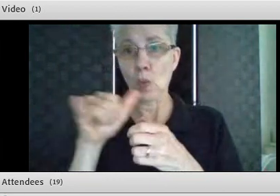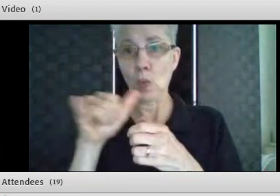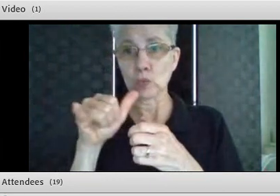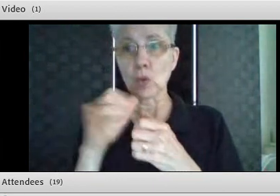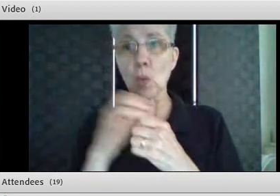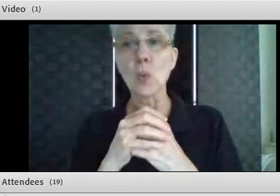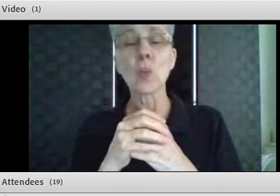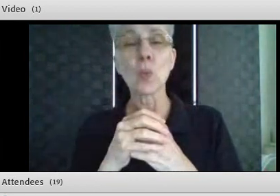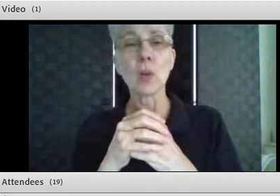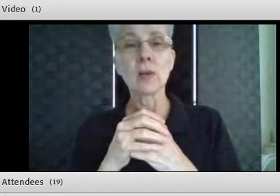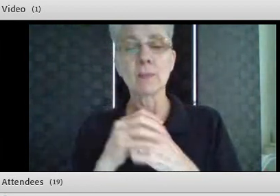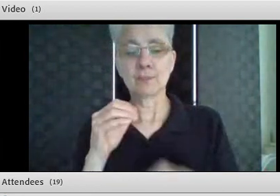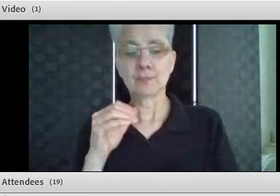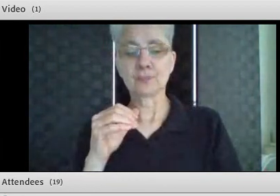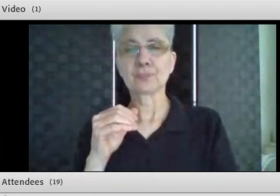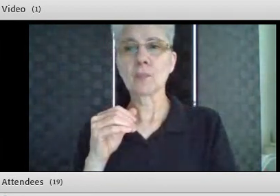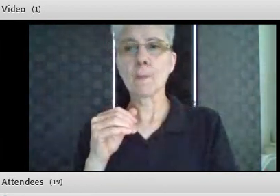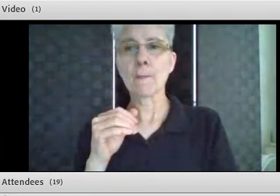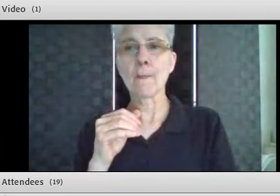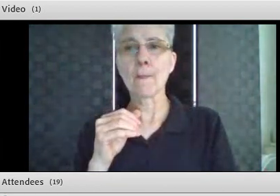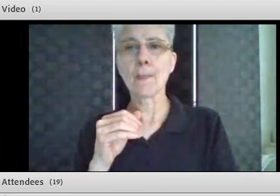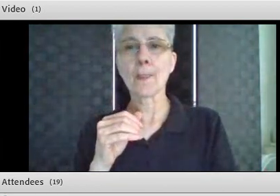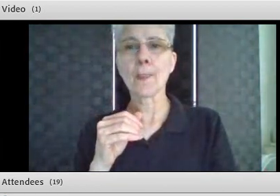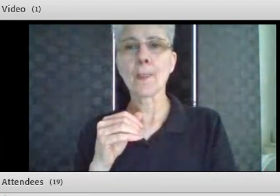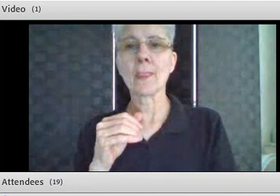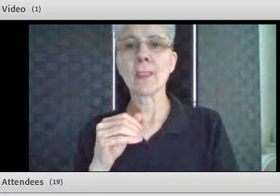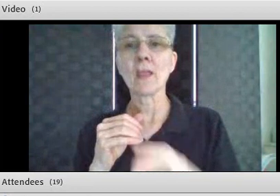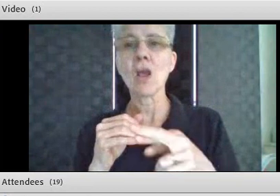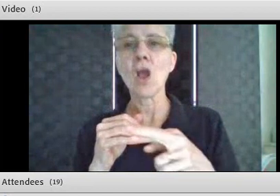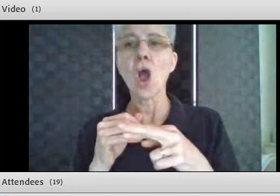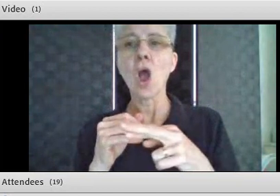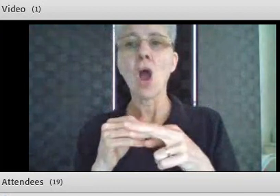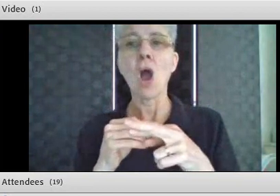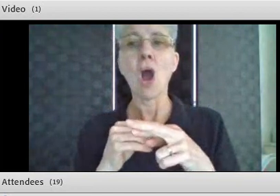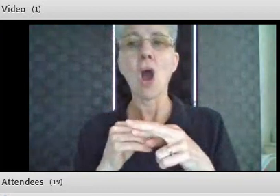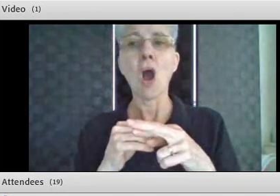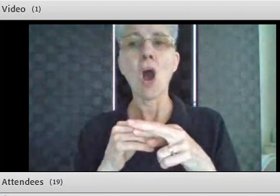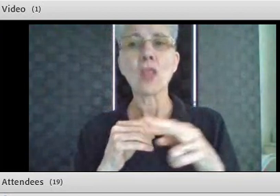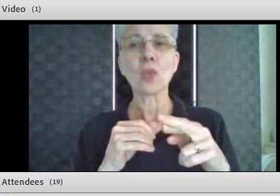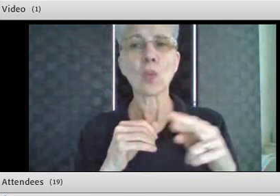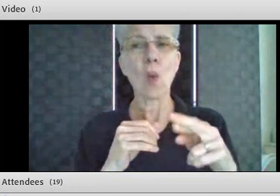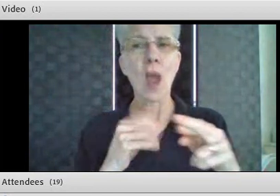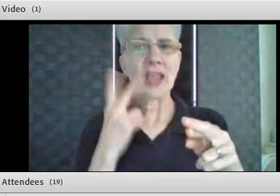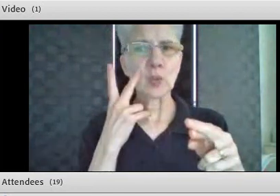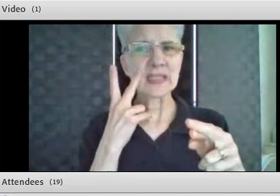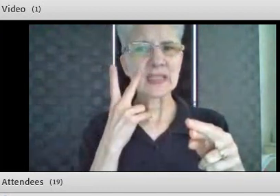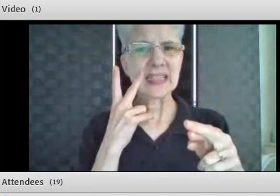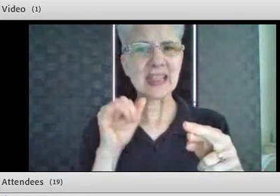you know, over here on the right you'll see that the splitters that we have.